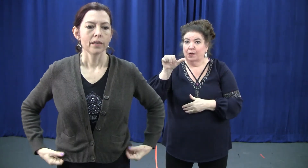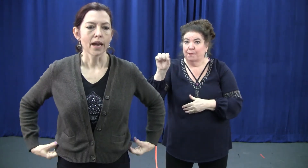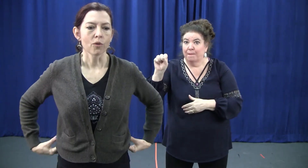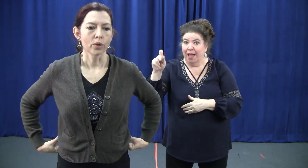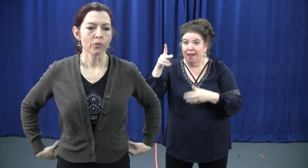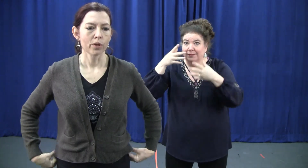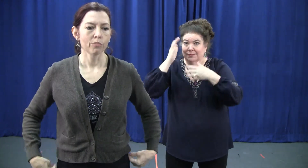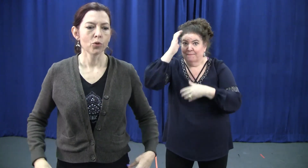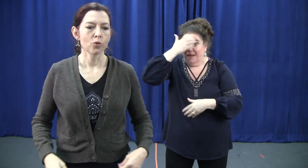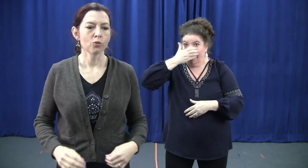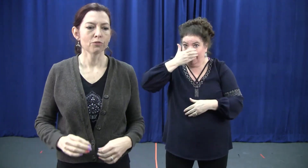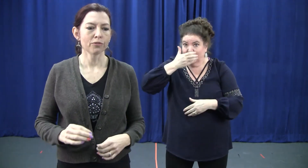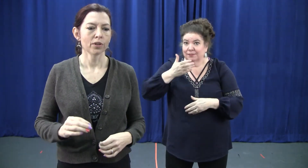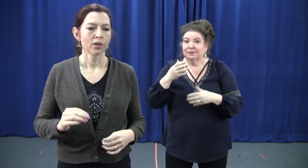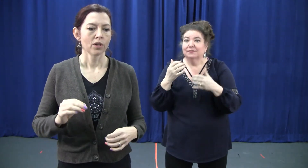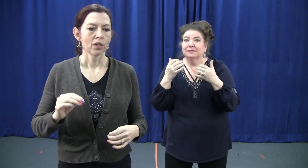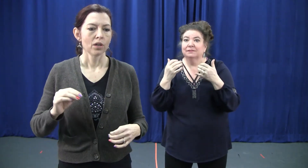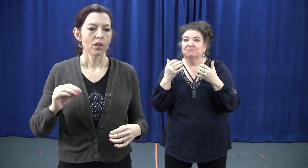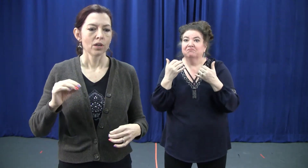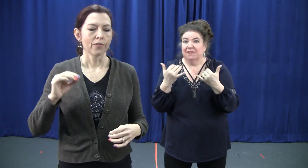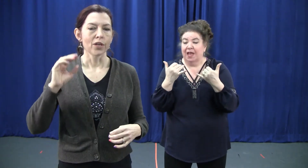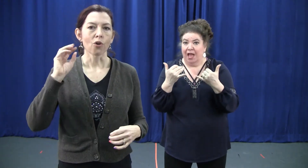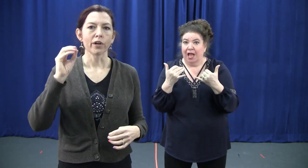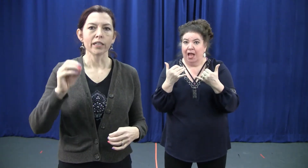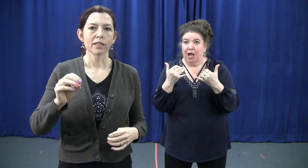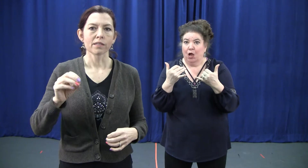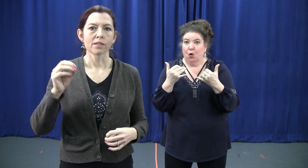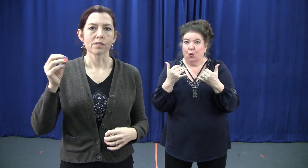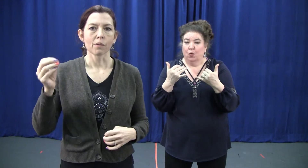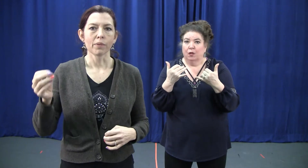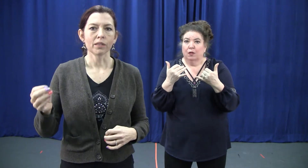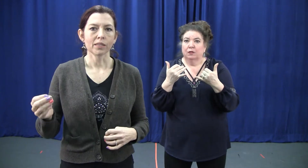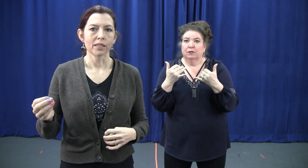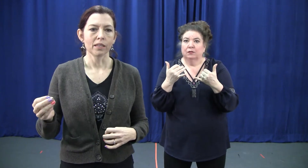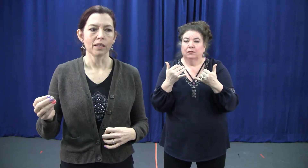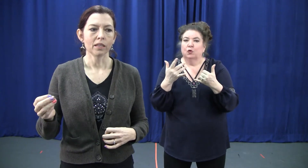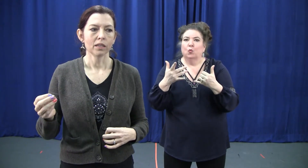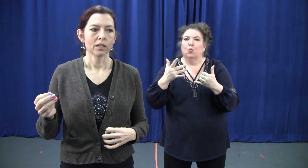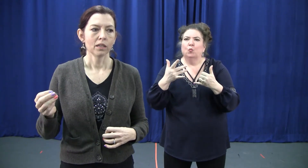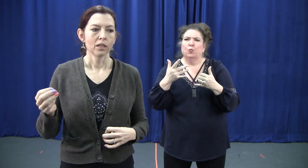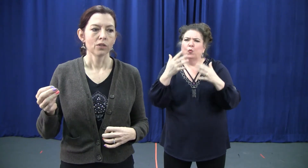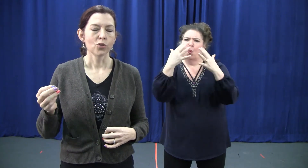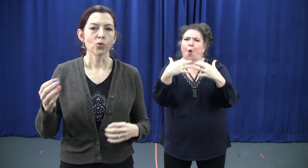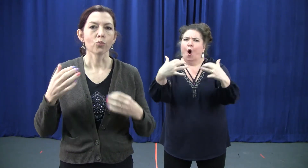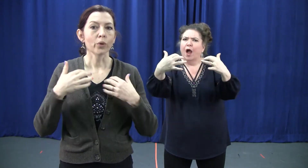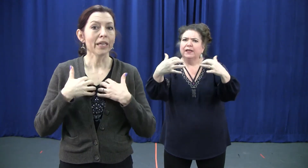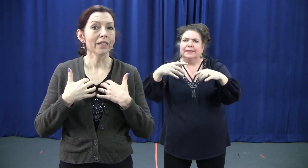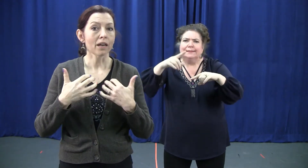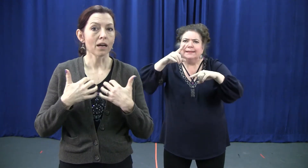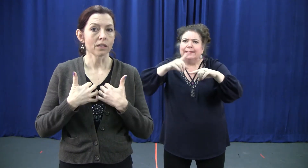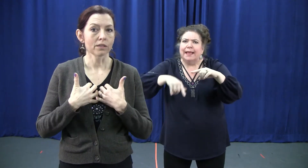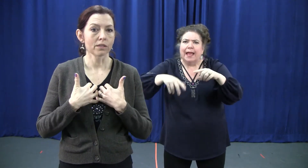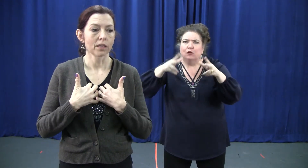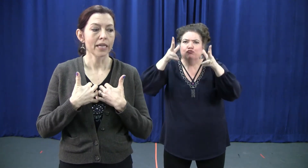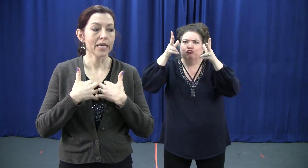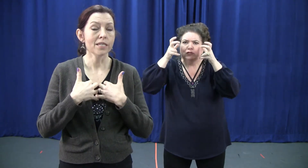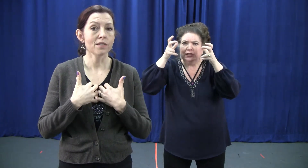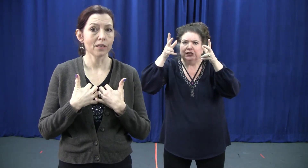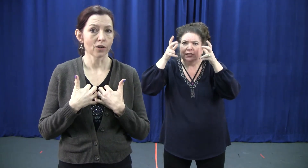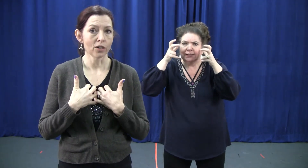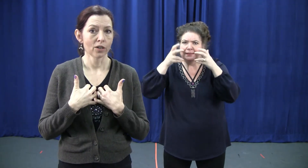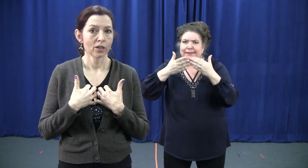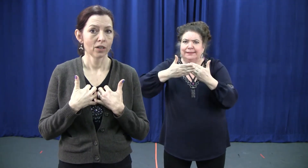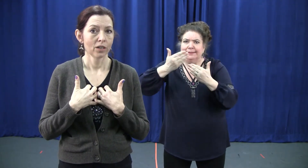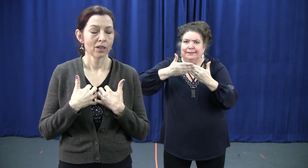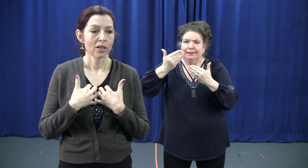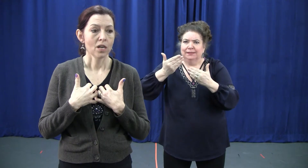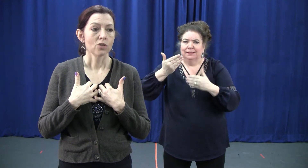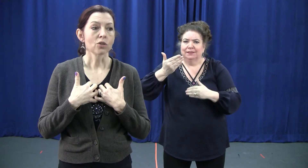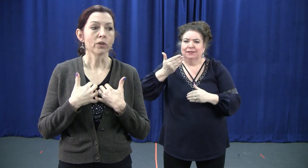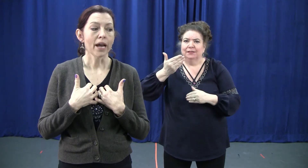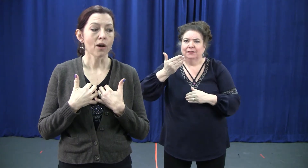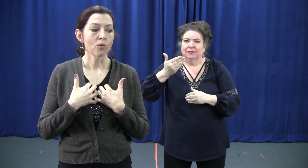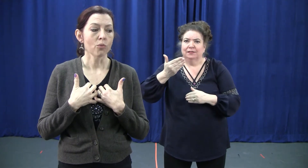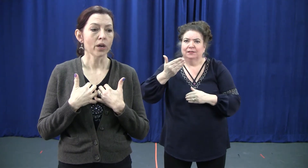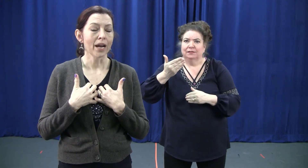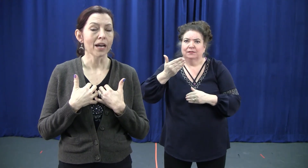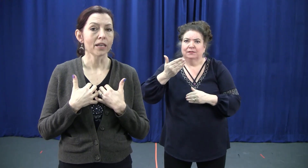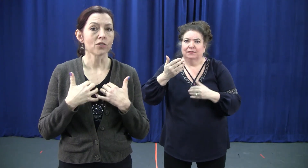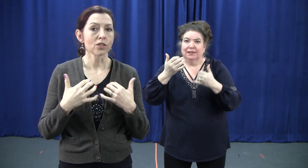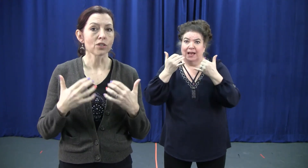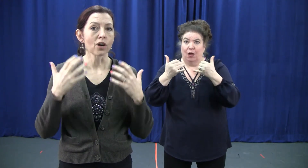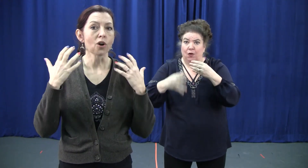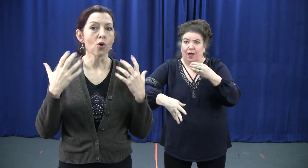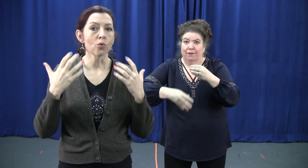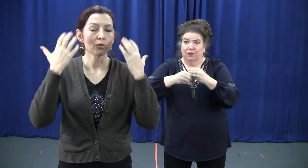now we remove the audience's ability to read us easier. So now we're adding just our own